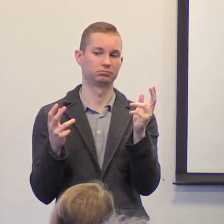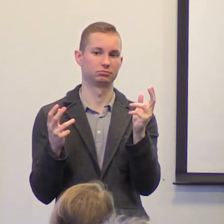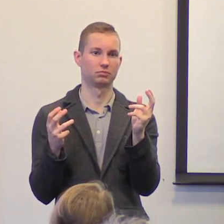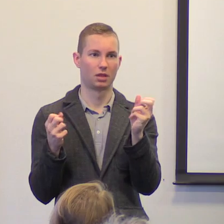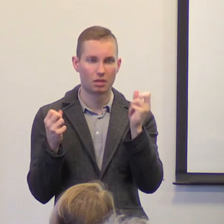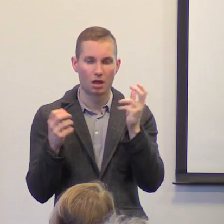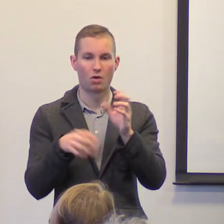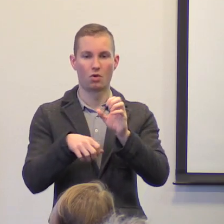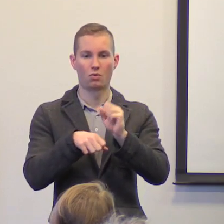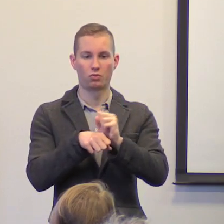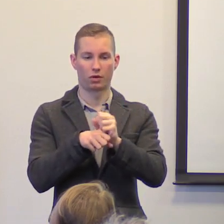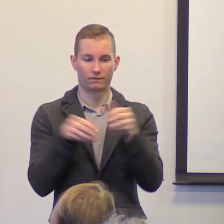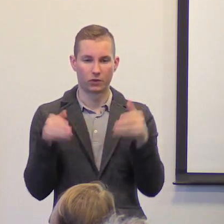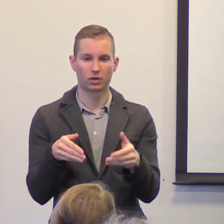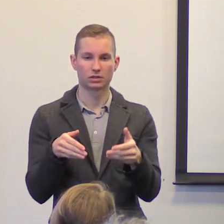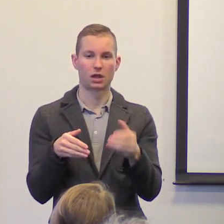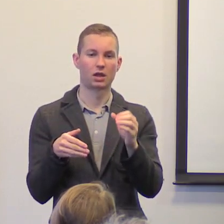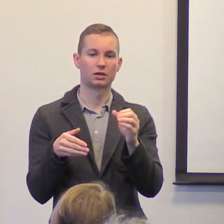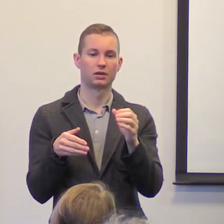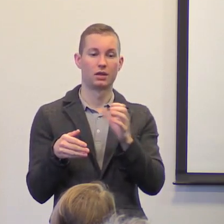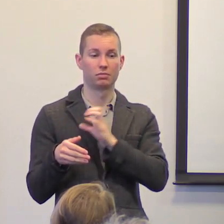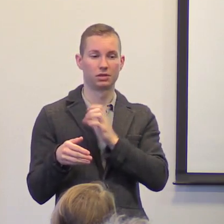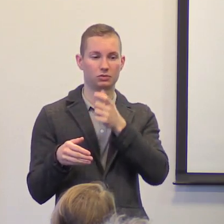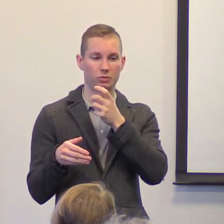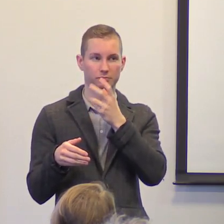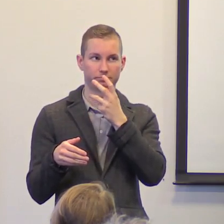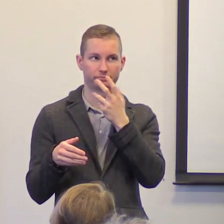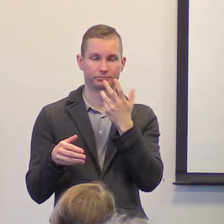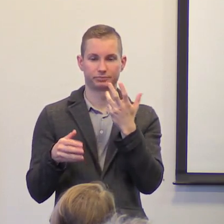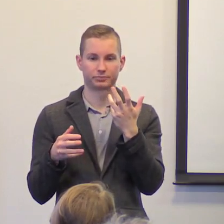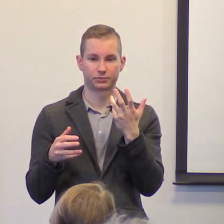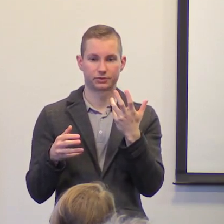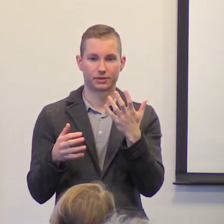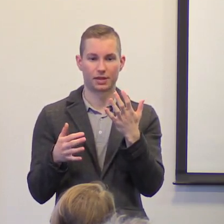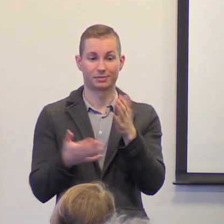work done on oversight of the Chicago police, not only in terms of Stop and Frisk, which